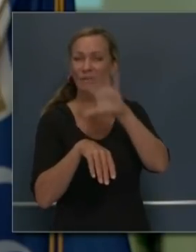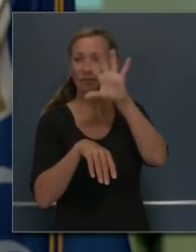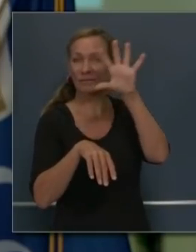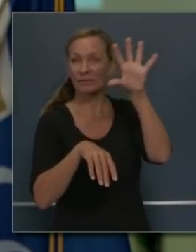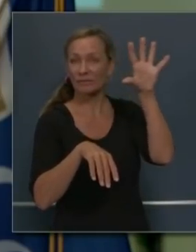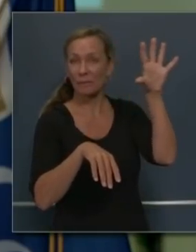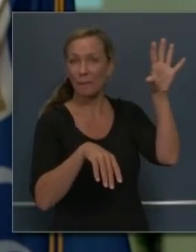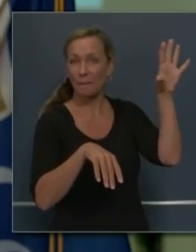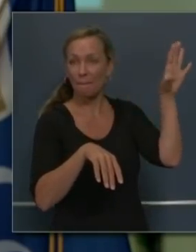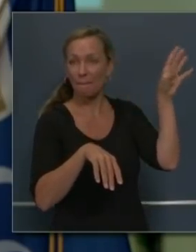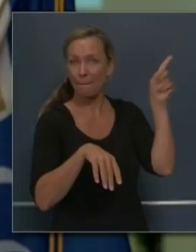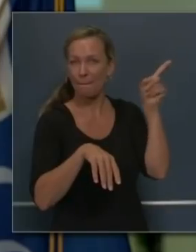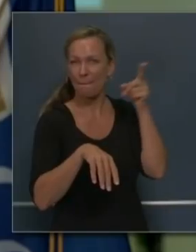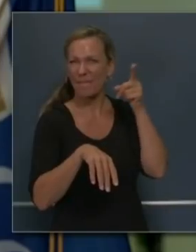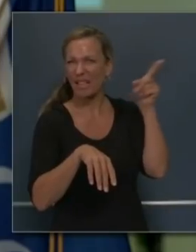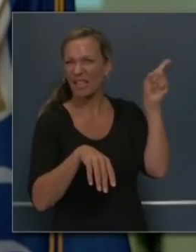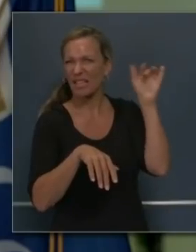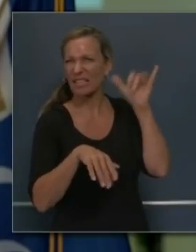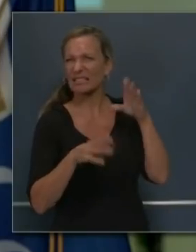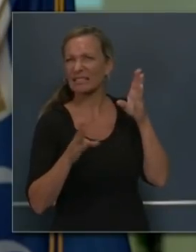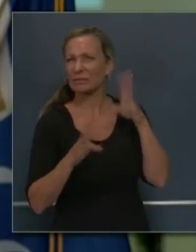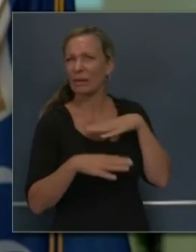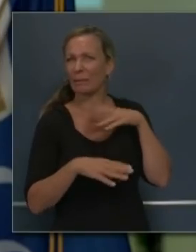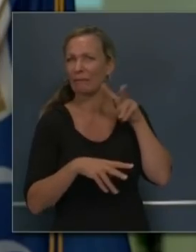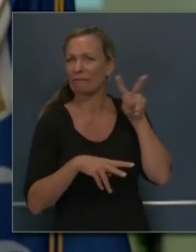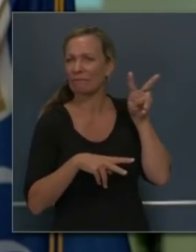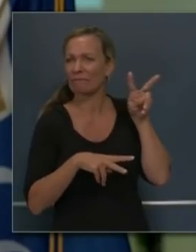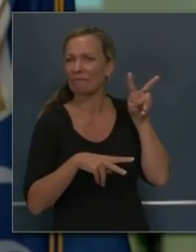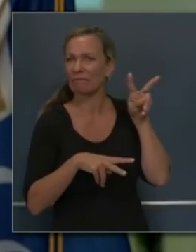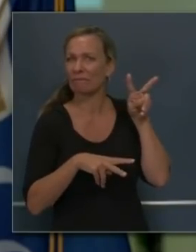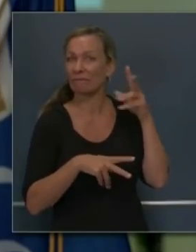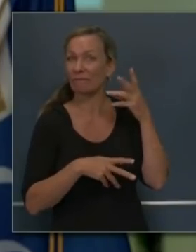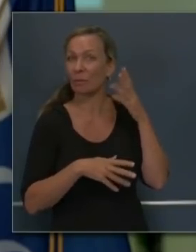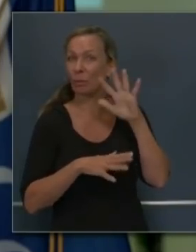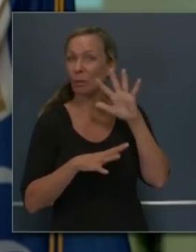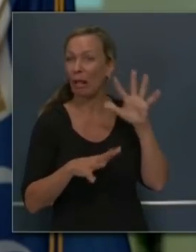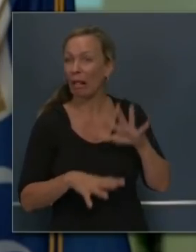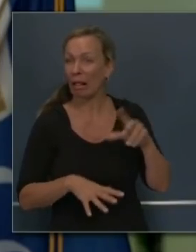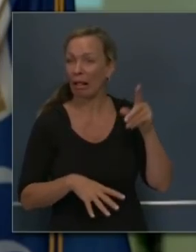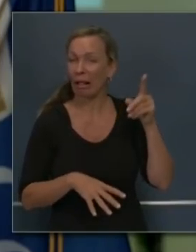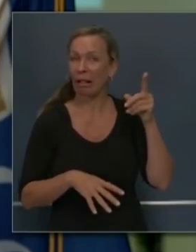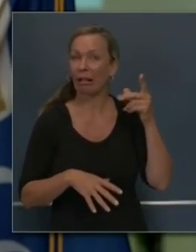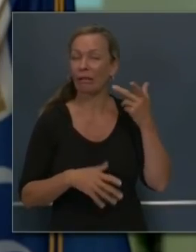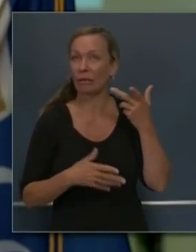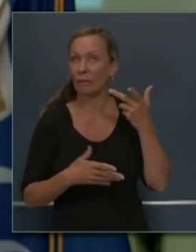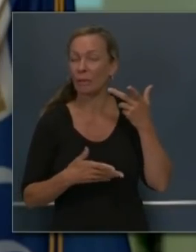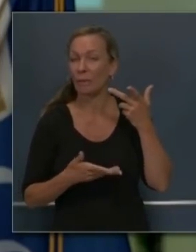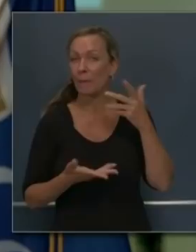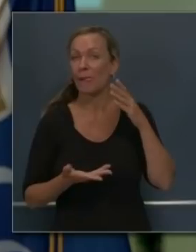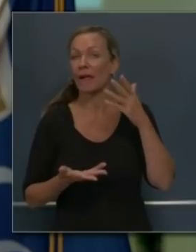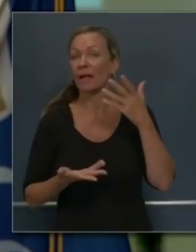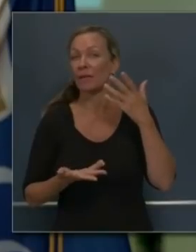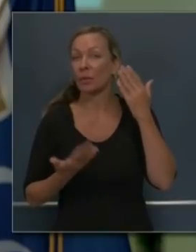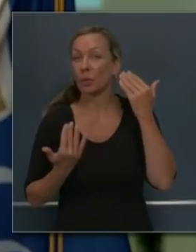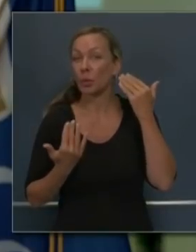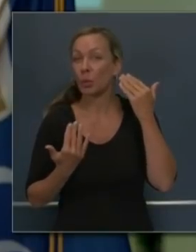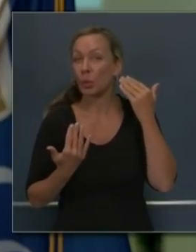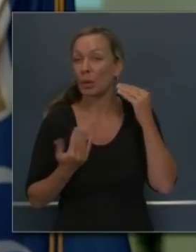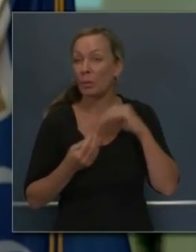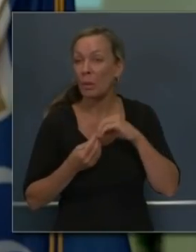CONTINUES TO BE A LITTLE UNFAVORABLE PRIMARILY AROUND THE SIERRAS IN THE EASTERN PART OF THE STATE WITH SOME POTENTIAL LIGHTNING THROUGH THIS EVENING, BUT BY